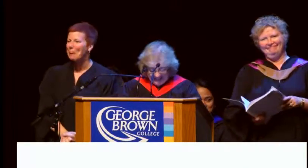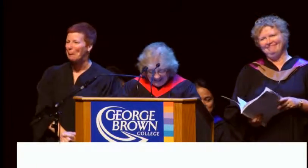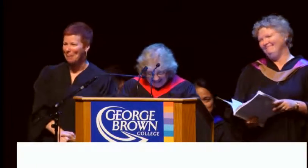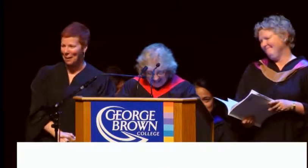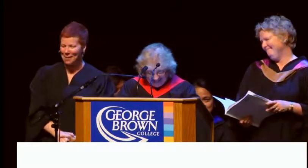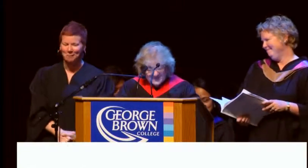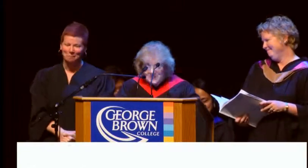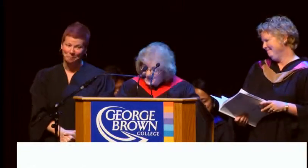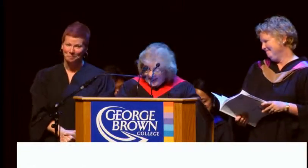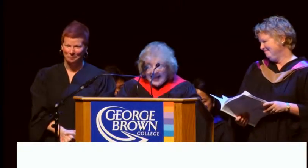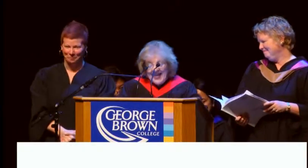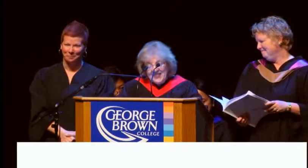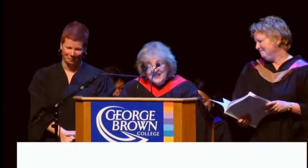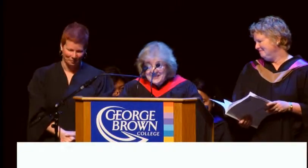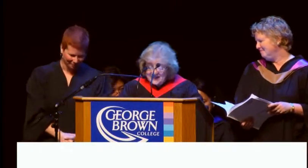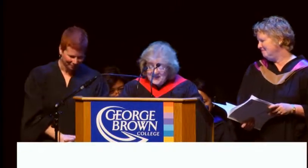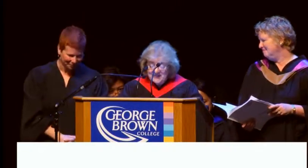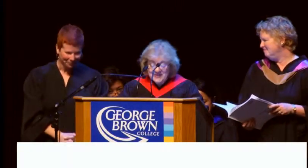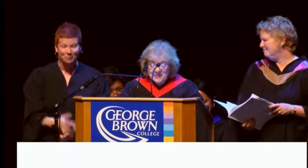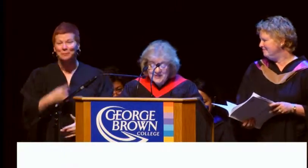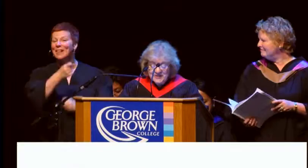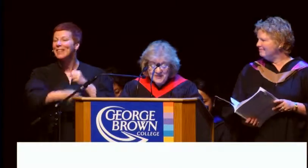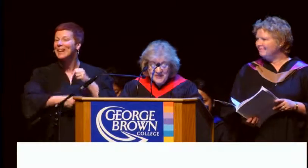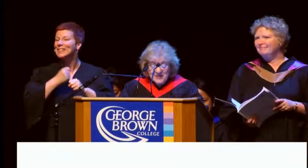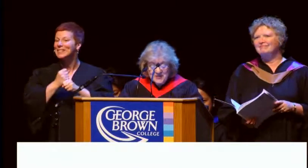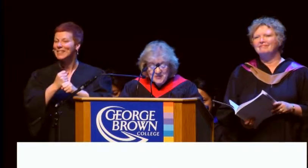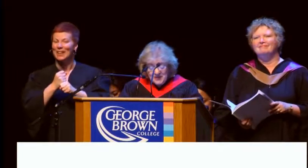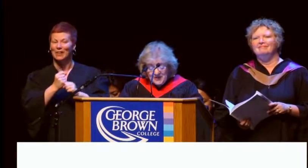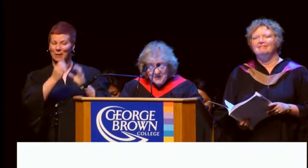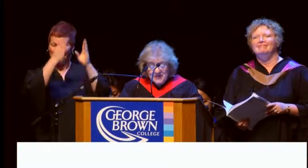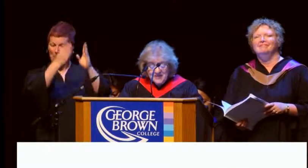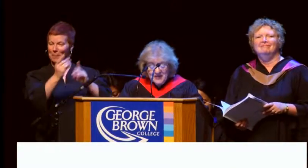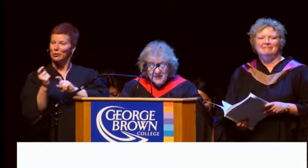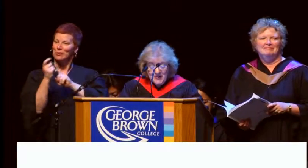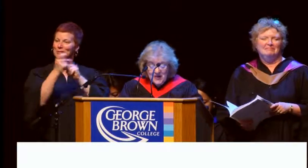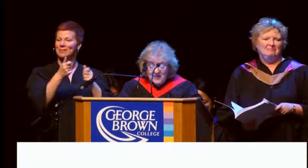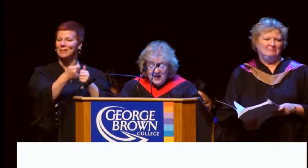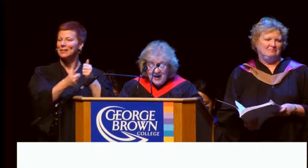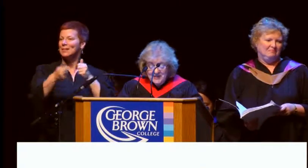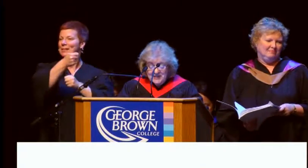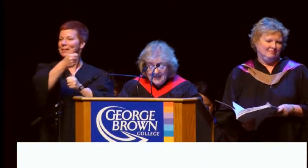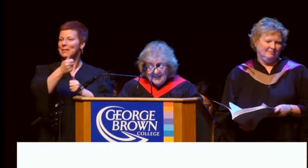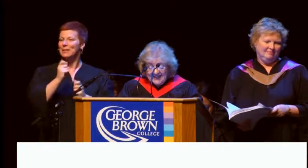THIS YEAR THE RECIPIENT OF THE DEAN'S AWARD FOR THE CENTRE FOR HOSPITALITY